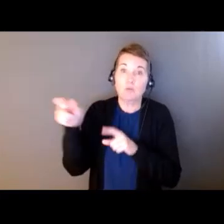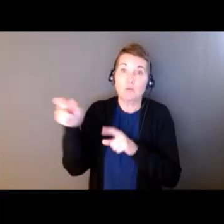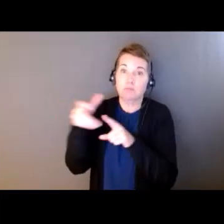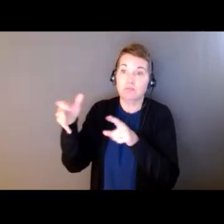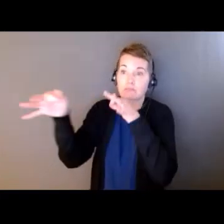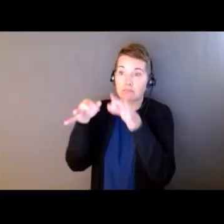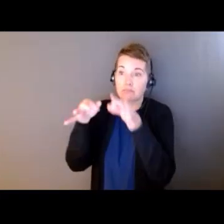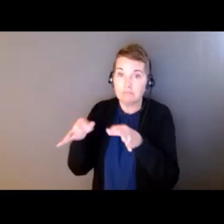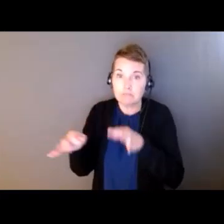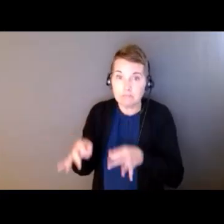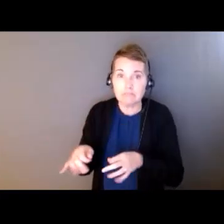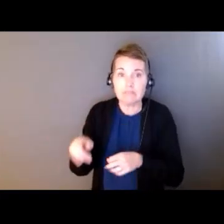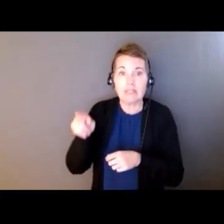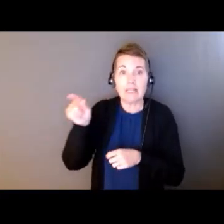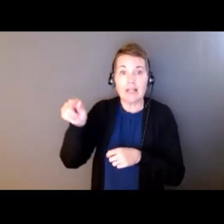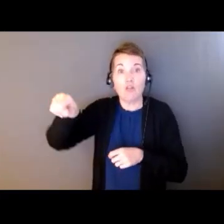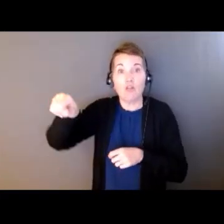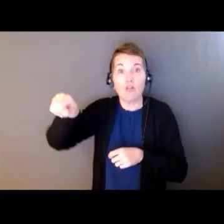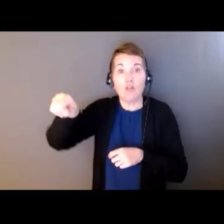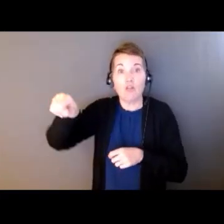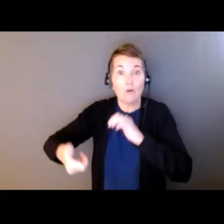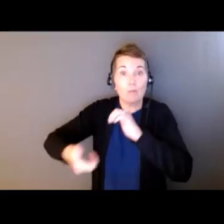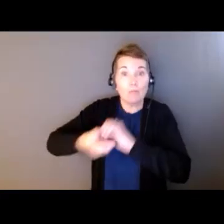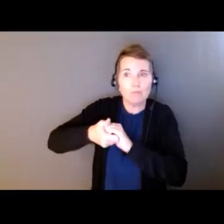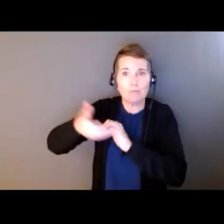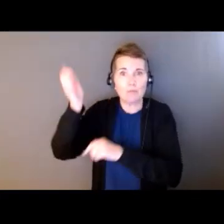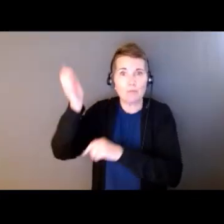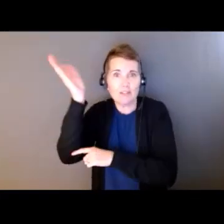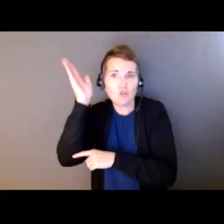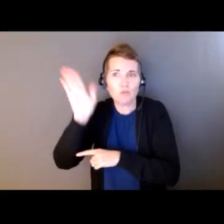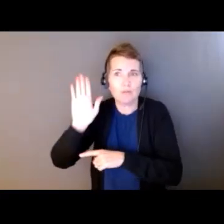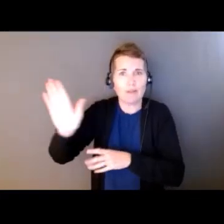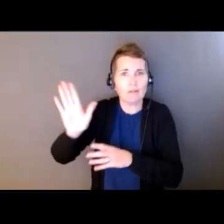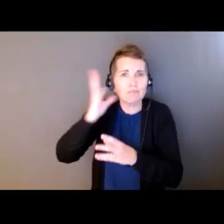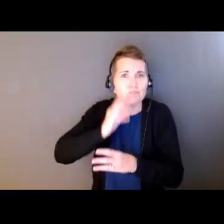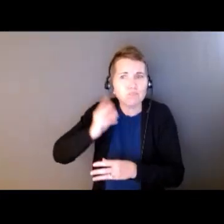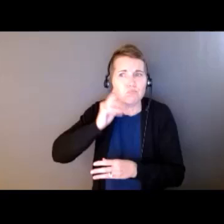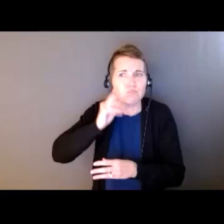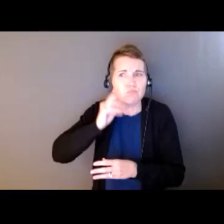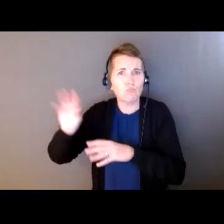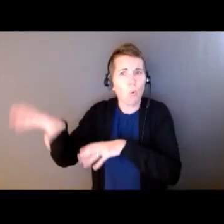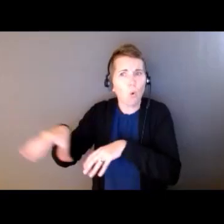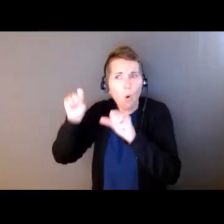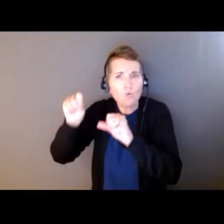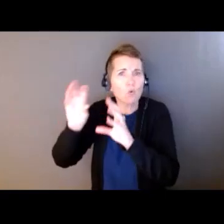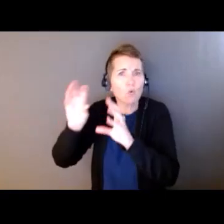experience and capacity of those presenters or host organizations in connection with the tour.